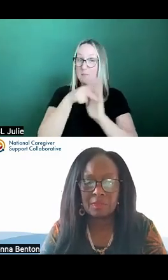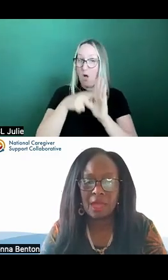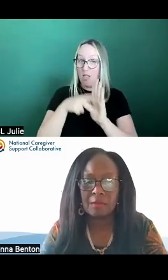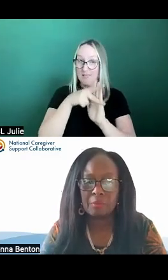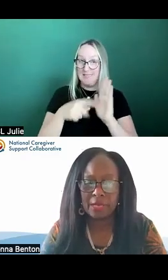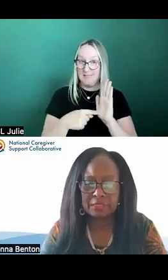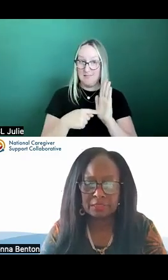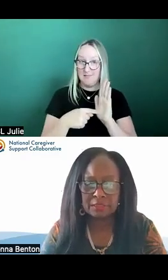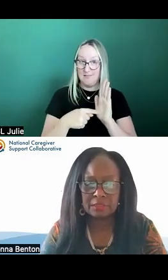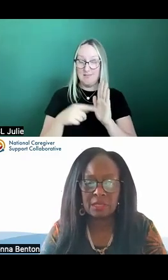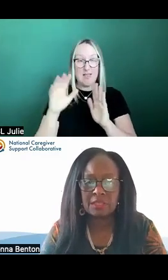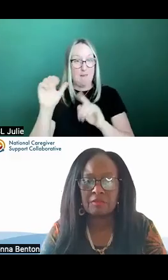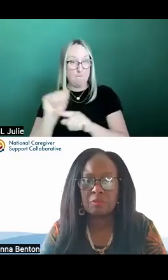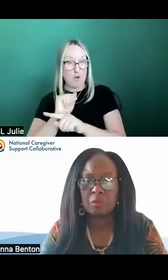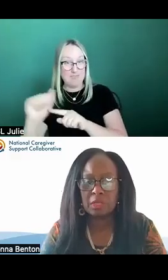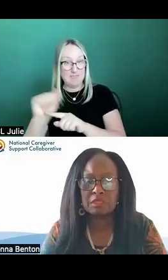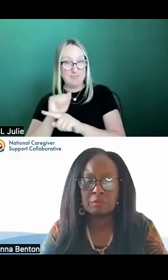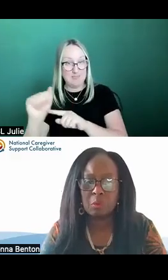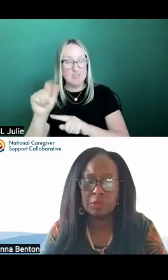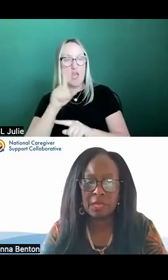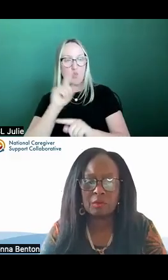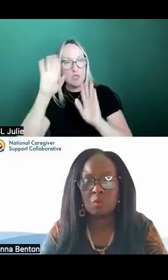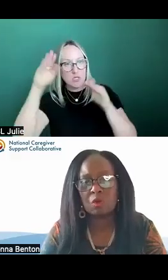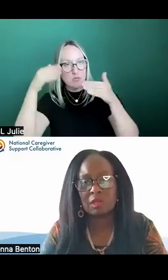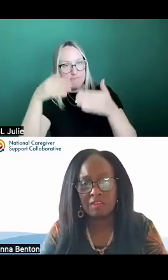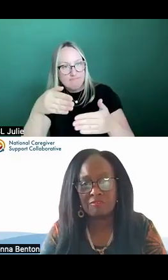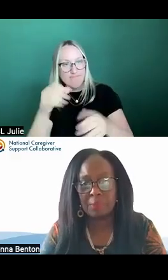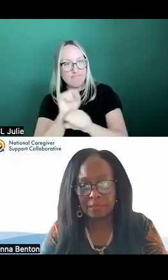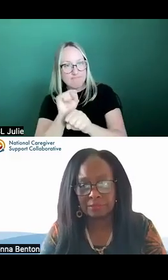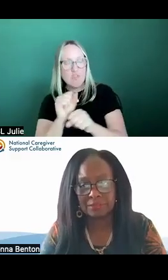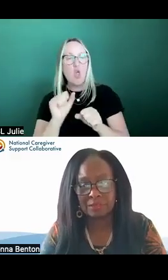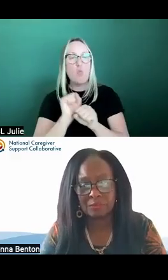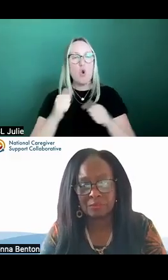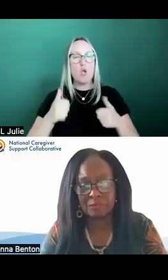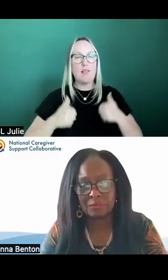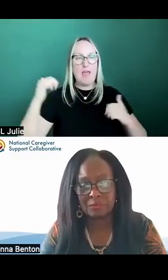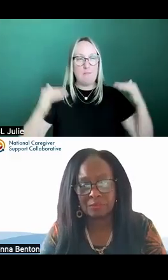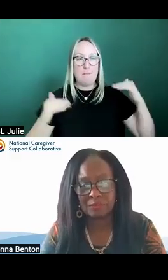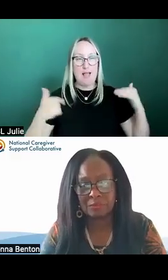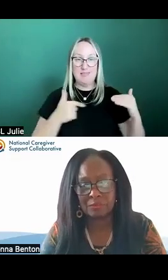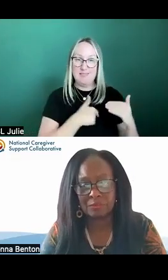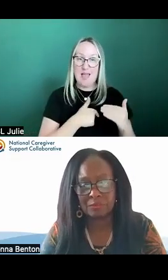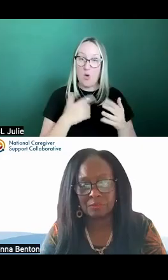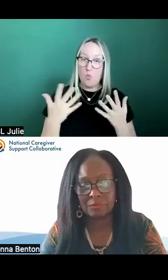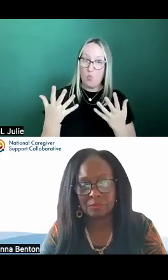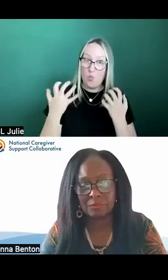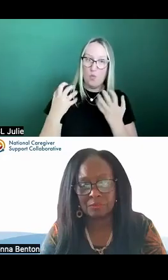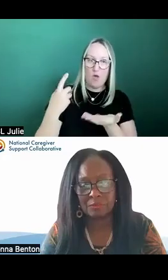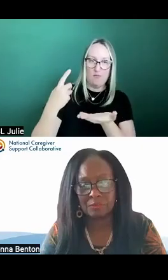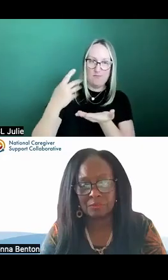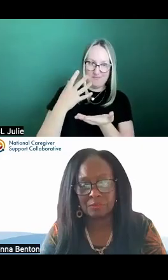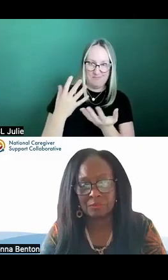and practices that really support that work life balance that we so often talk about.